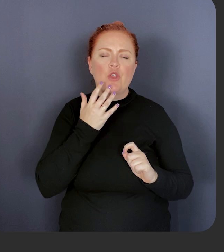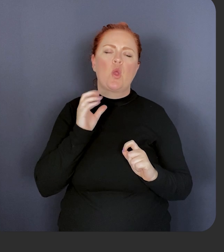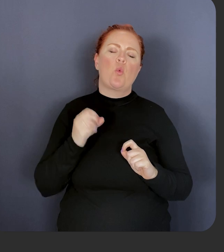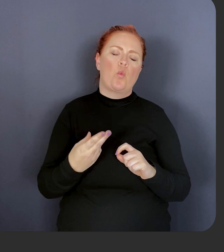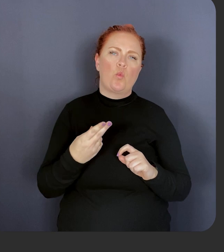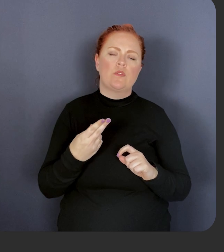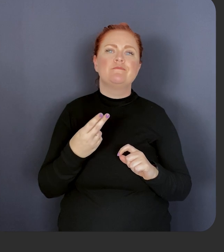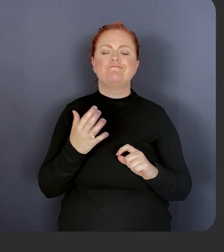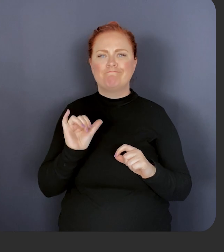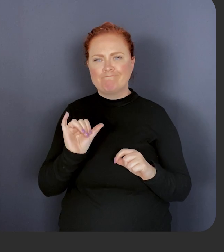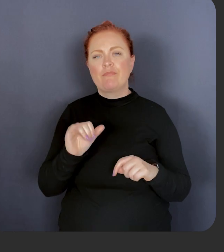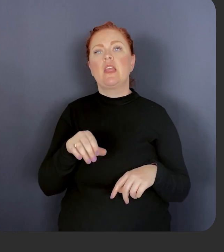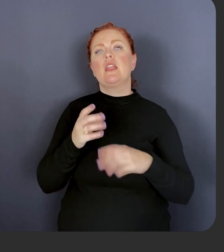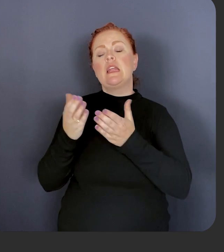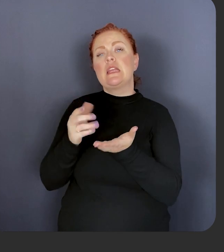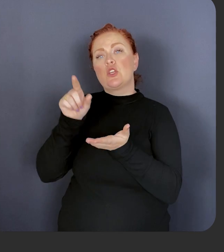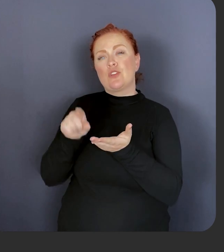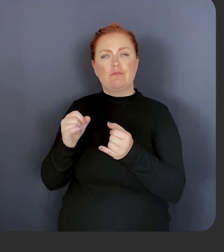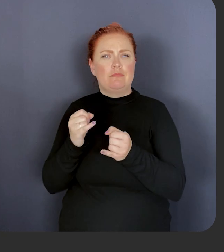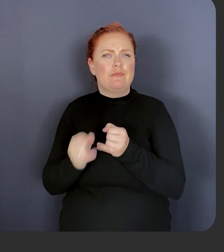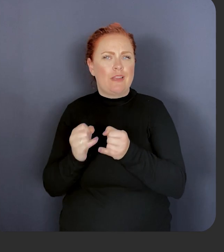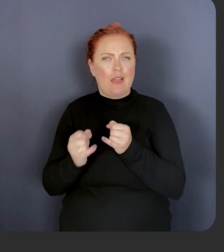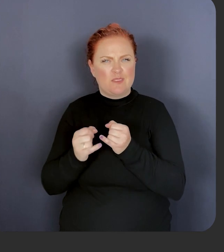Oh, and here, the last thing I'm going to do